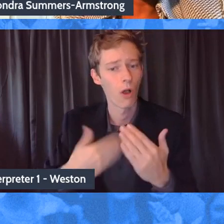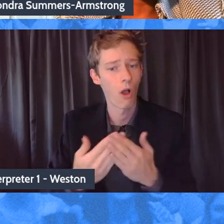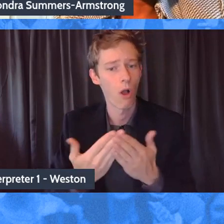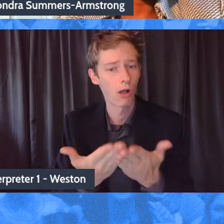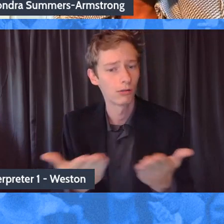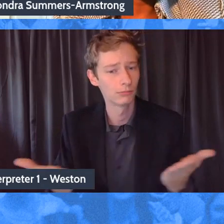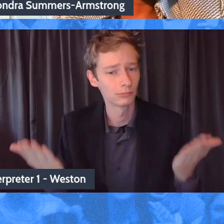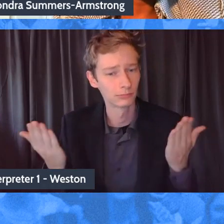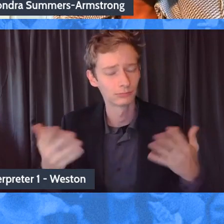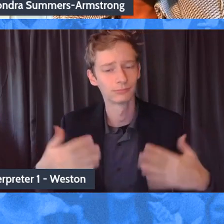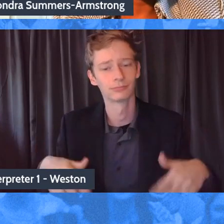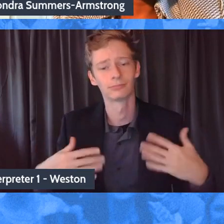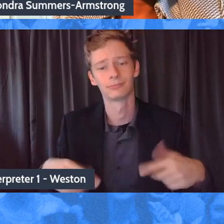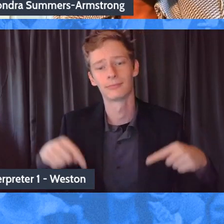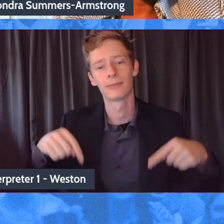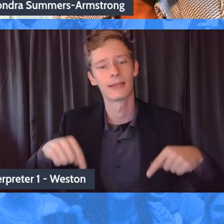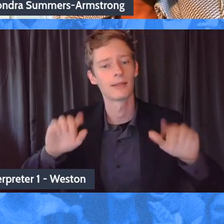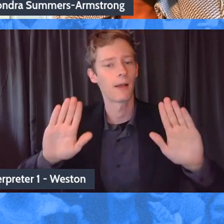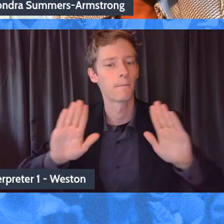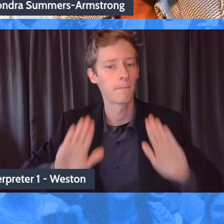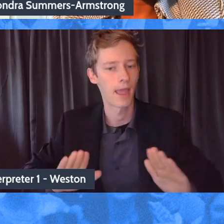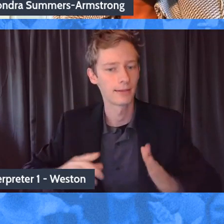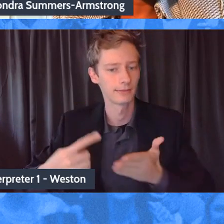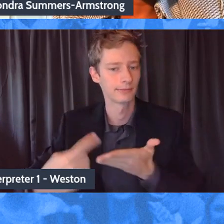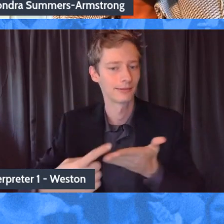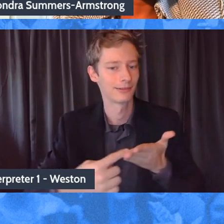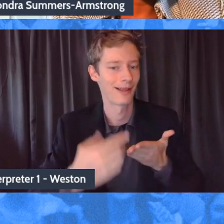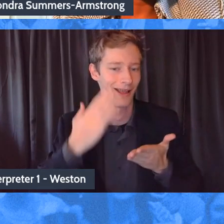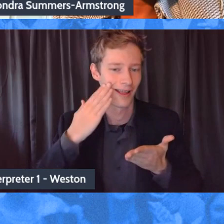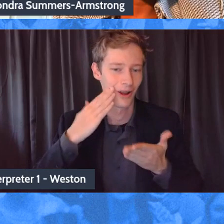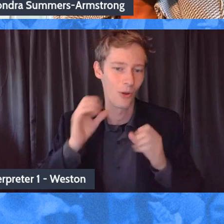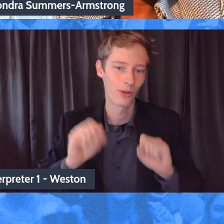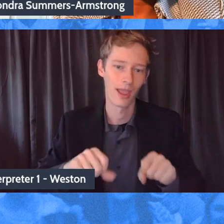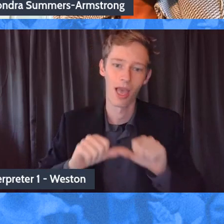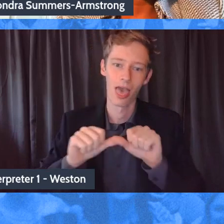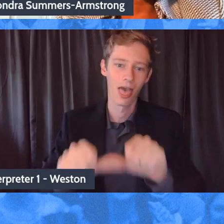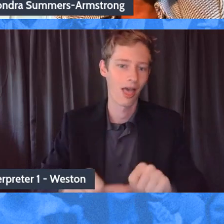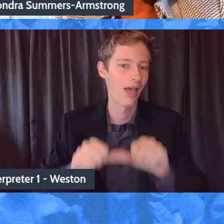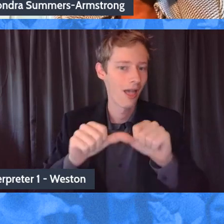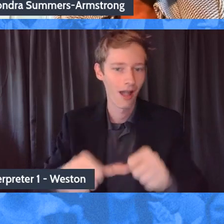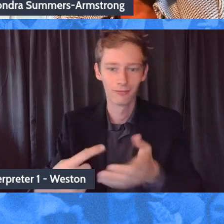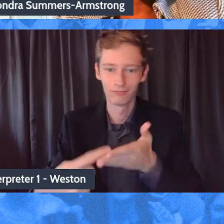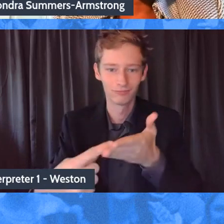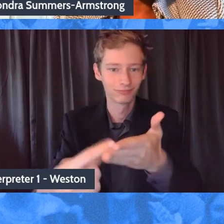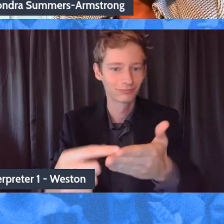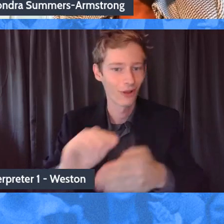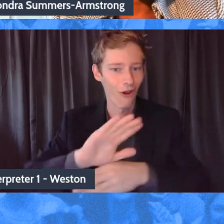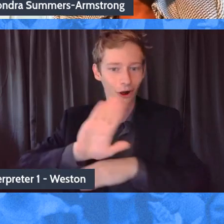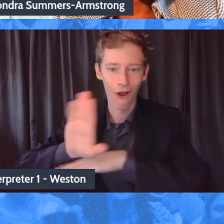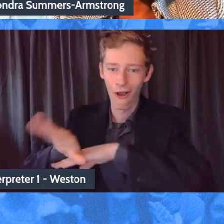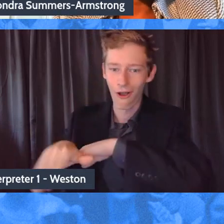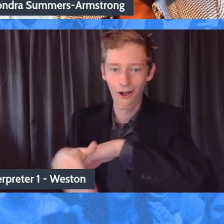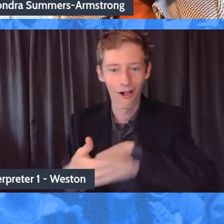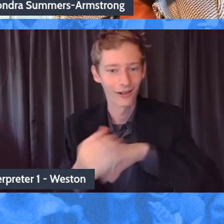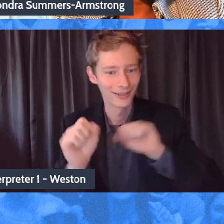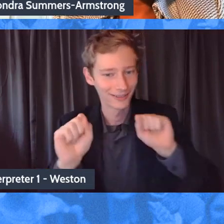and I know we could continue it all day and into the night, but unfortunately, as you mentioned, we're running out of time.